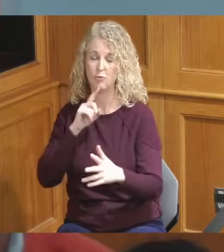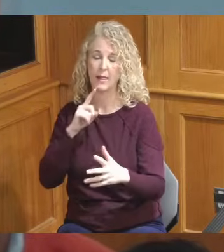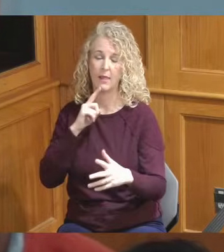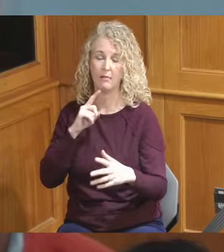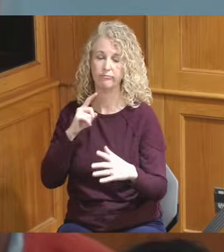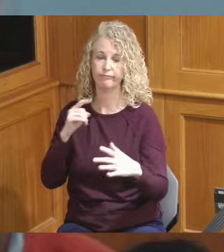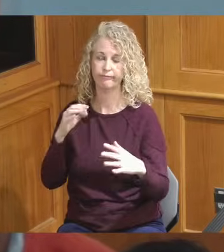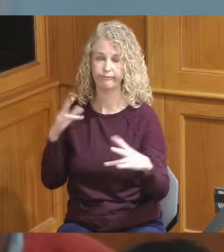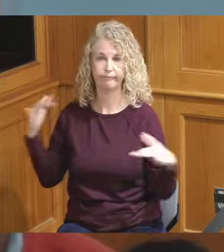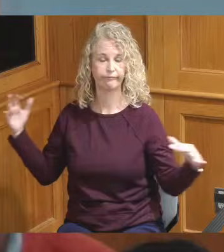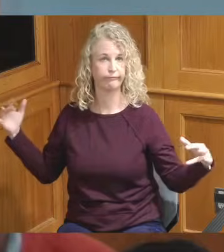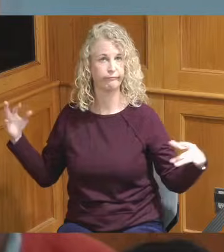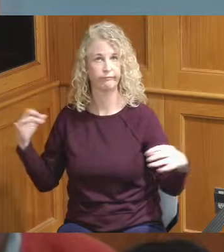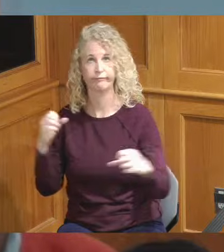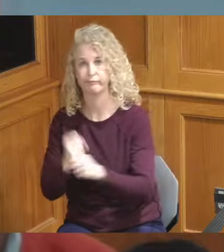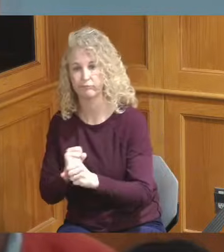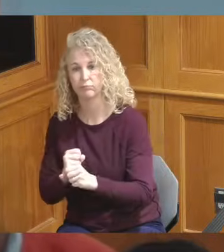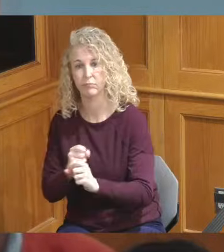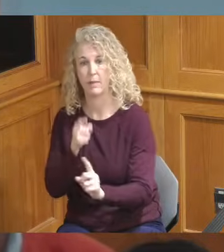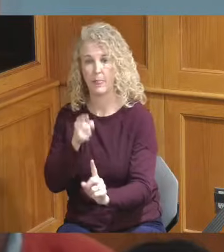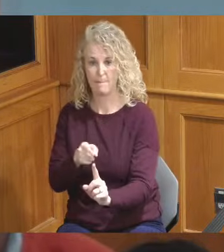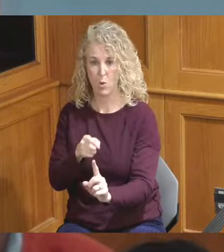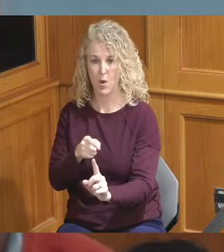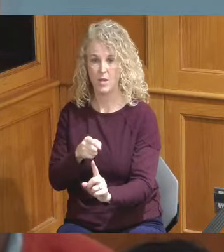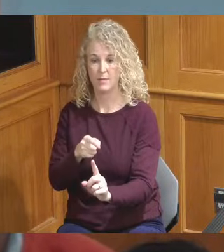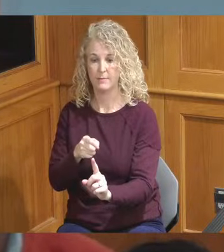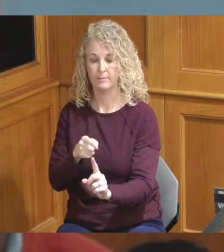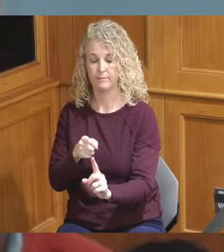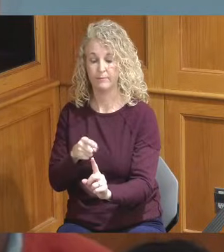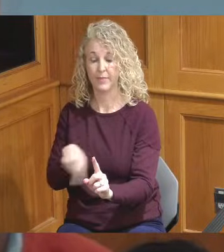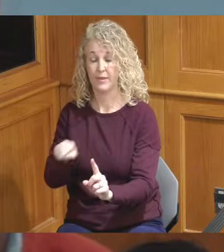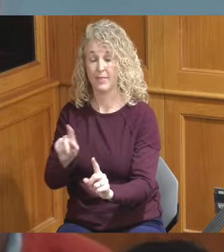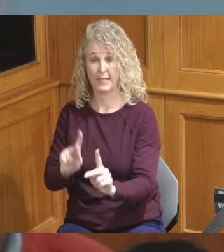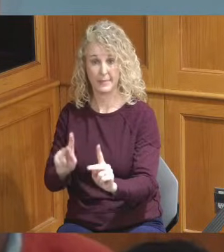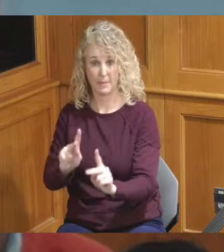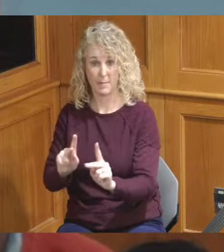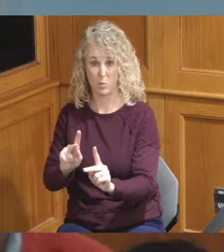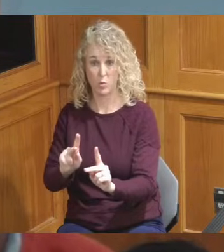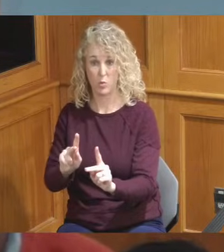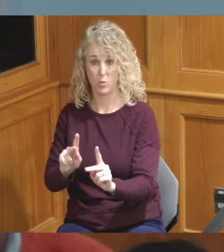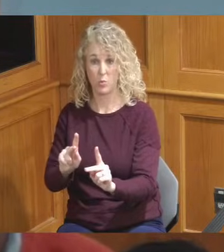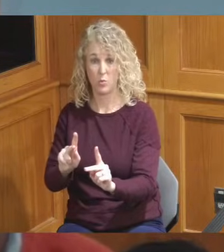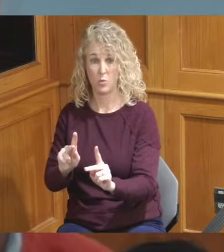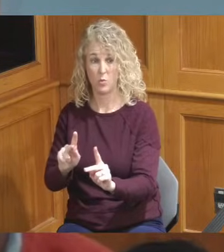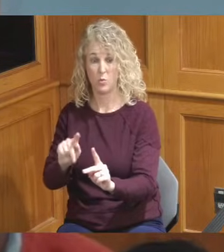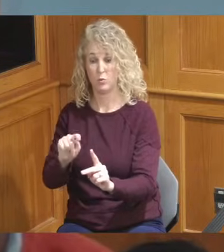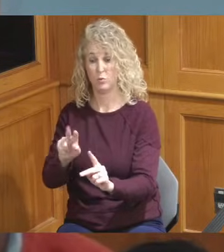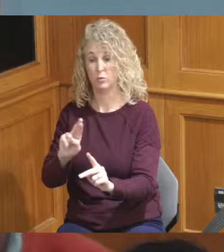the branching out from vendors to vendors, but the the folks that are at Truskin currently who would